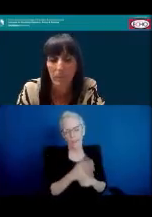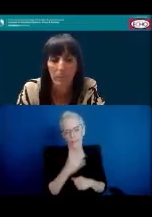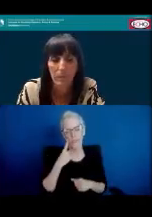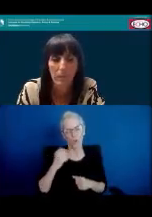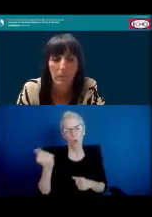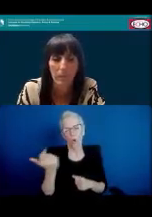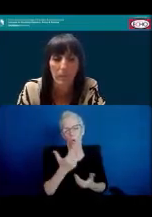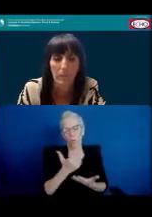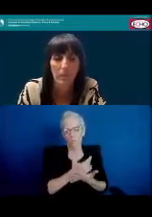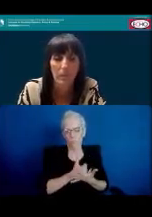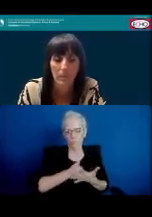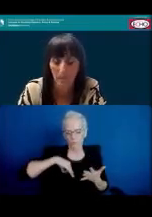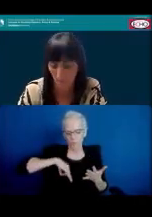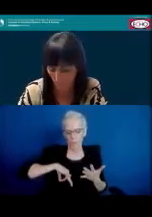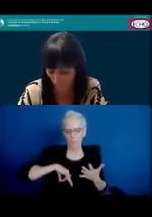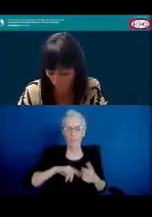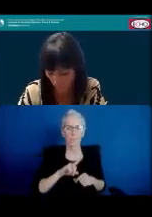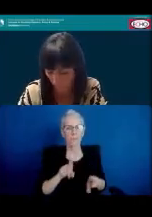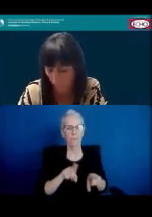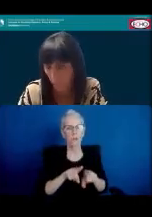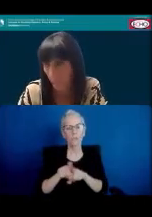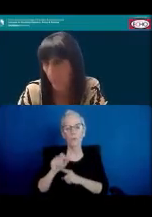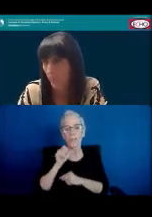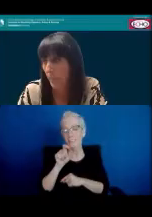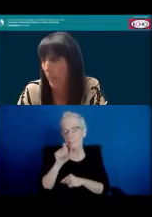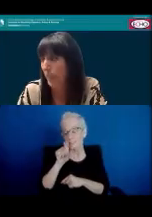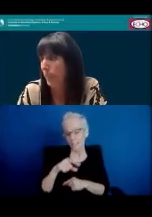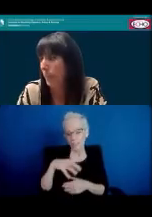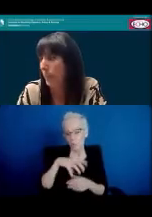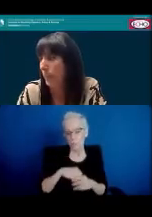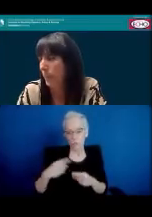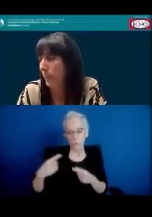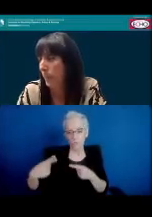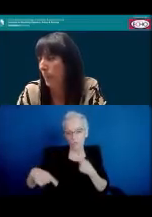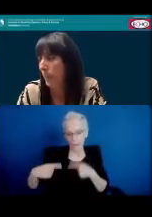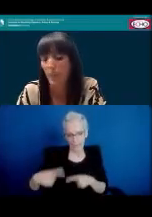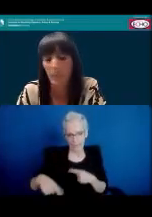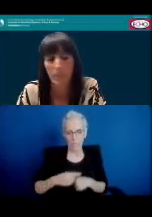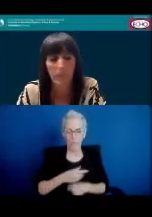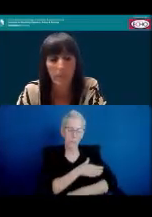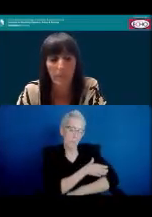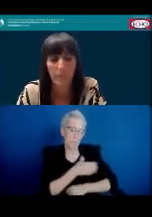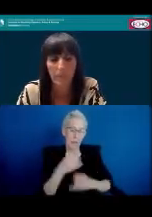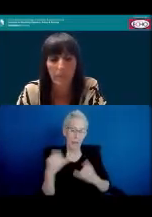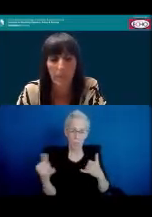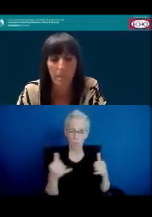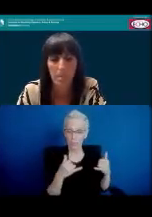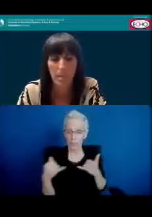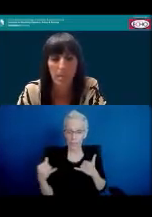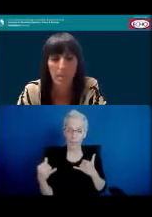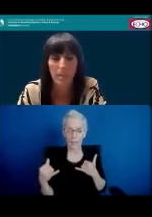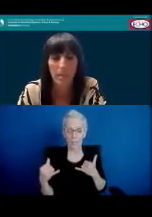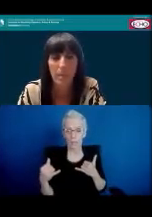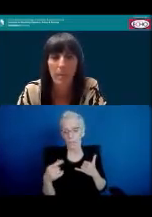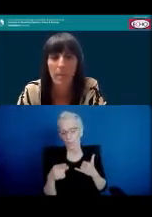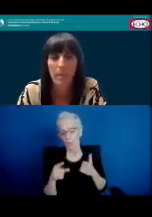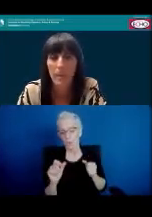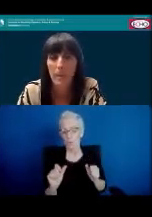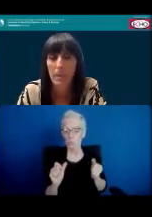have to include fighting while power play, or letting your kiddo feel like the winner or the boss or the man in charge is